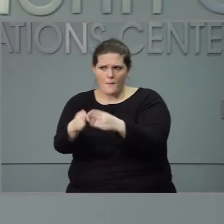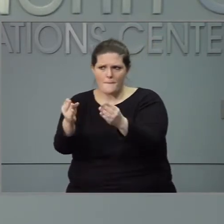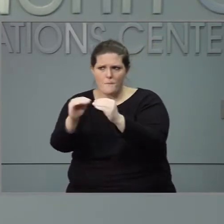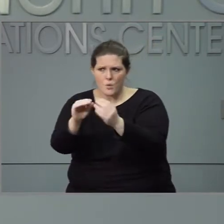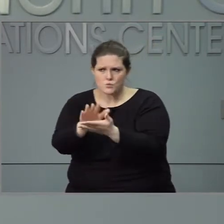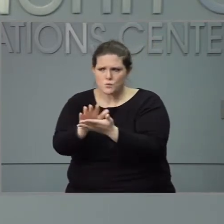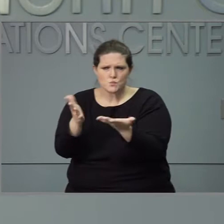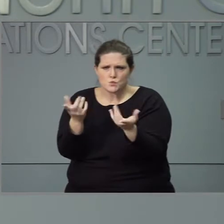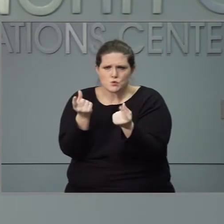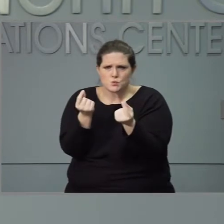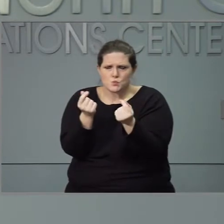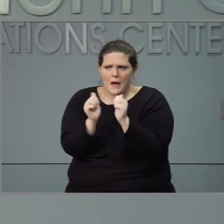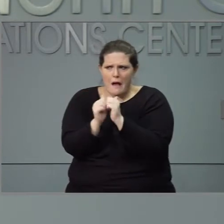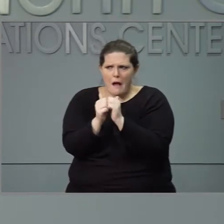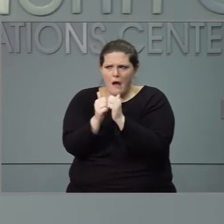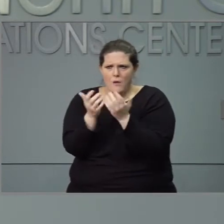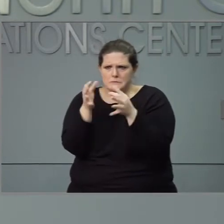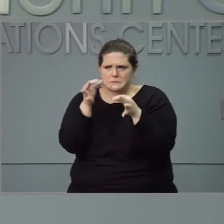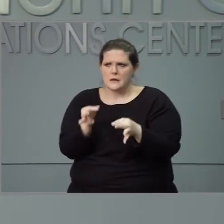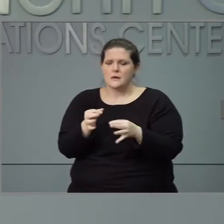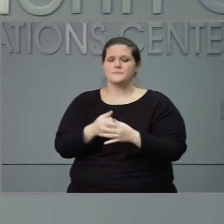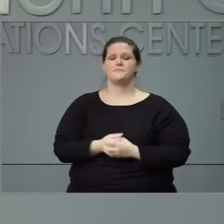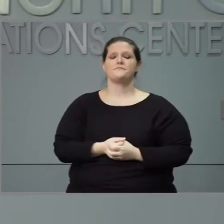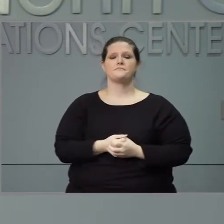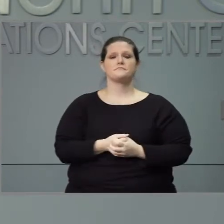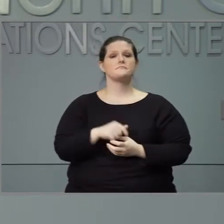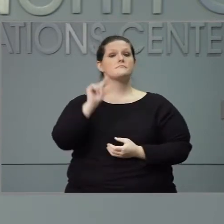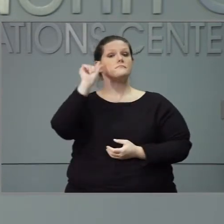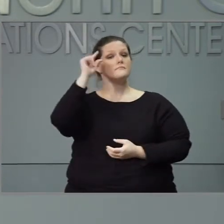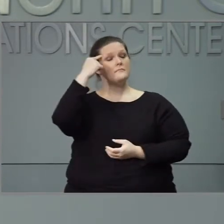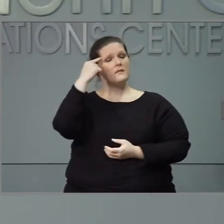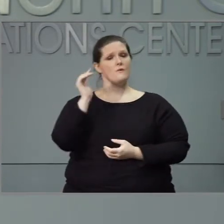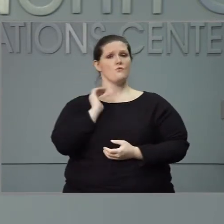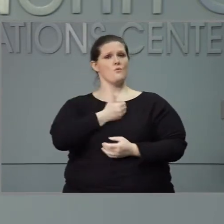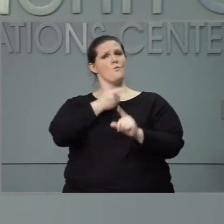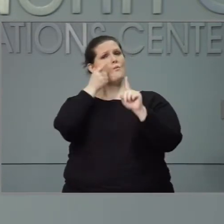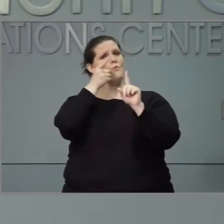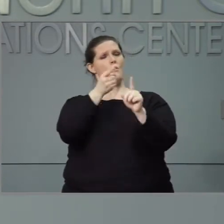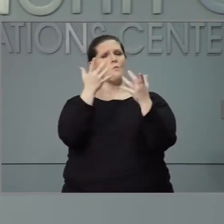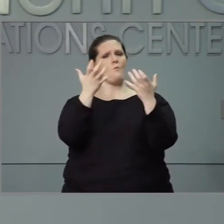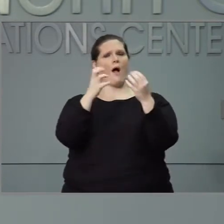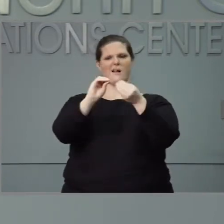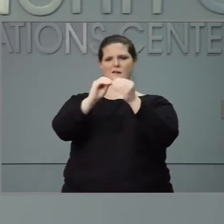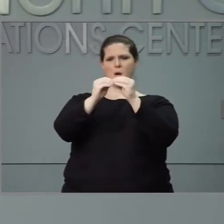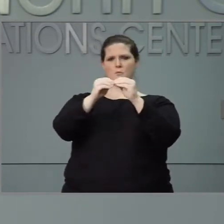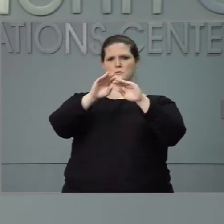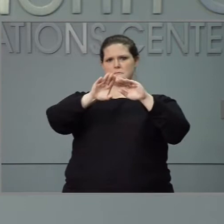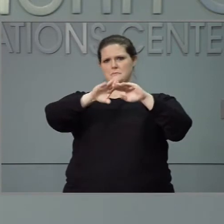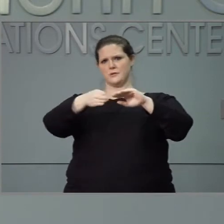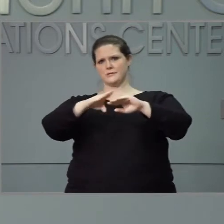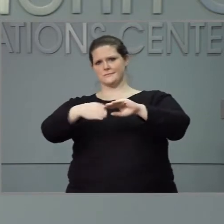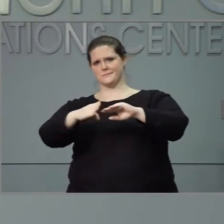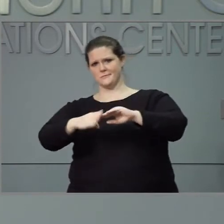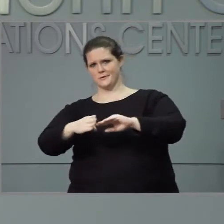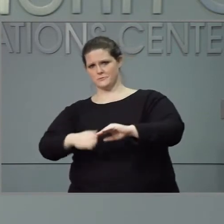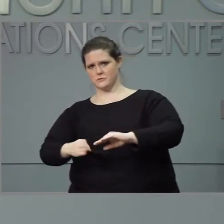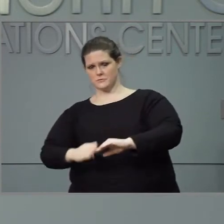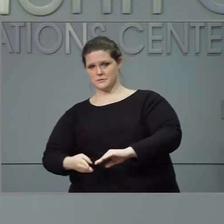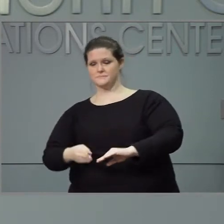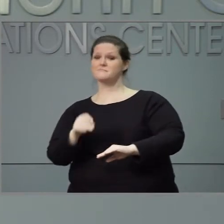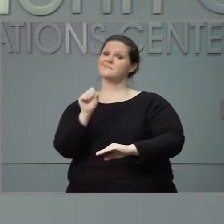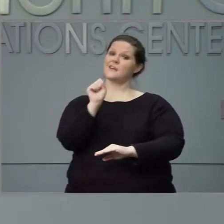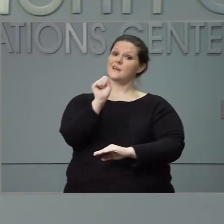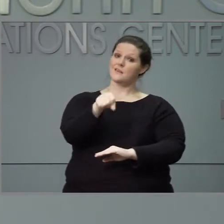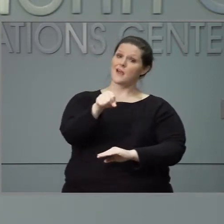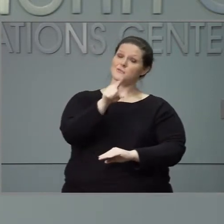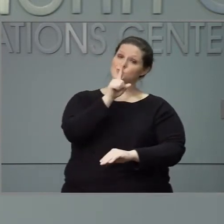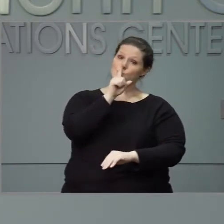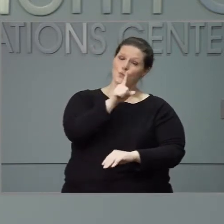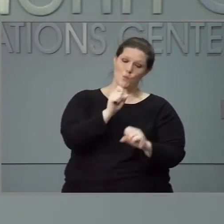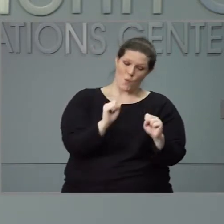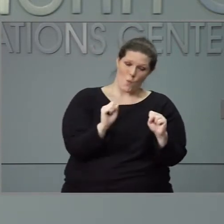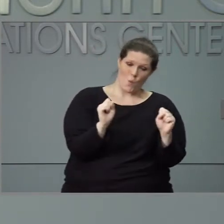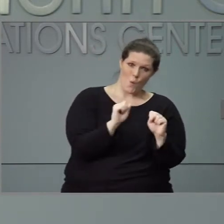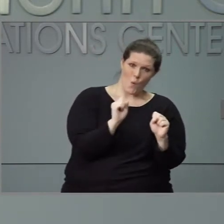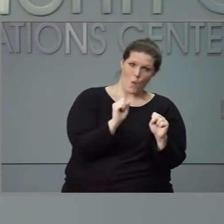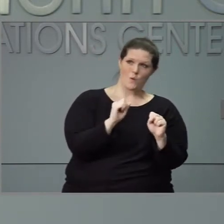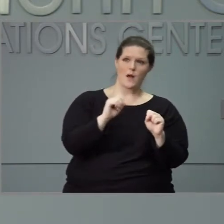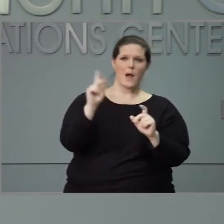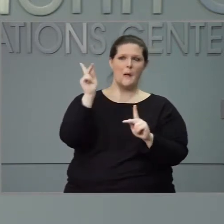TIENE PENSADO QUE EL TEMA DE LAS MÁSCARAS HA SIDO TAN GRANDES.